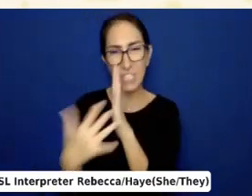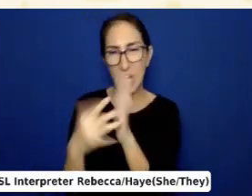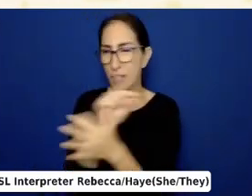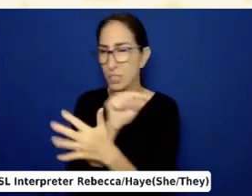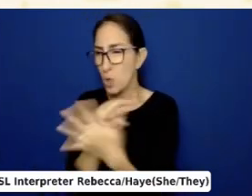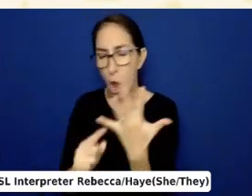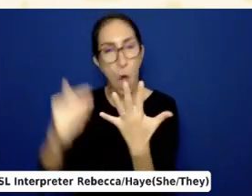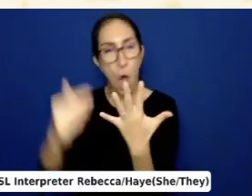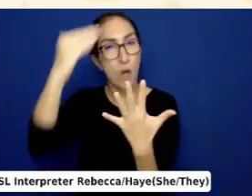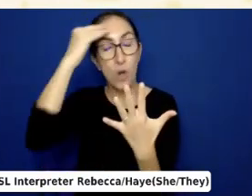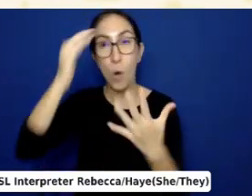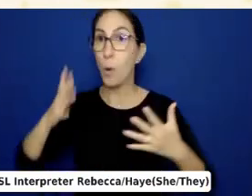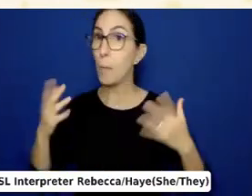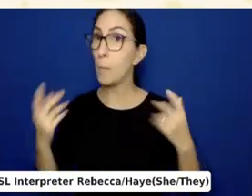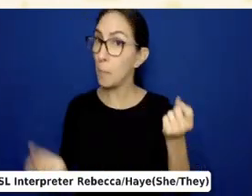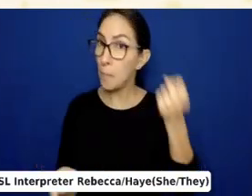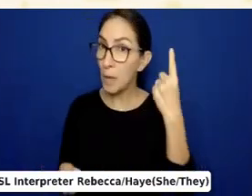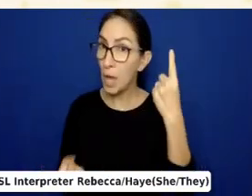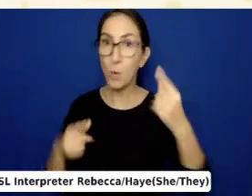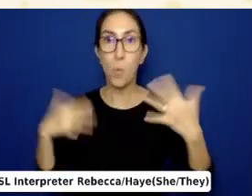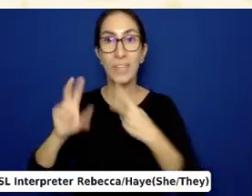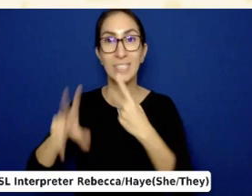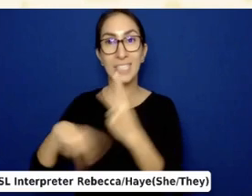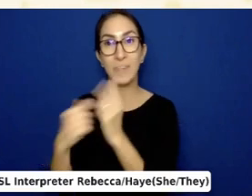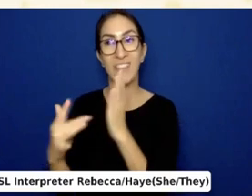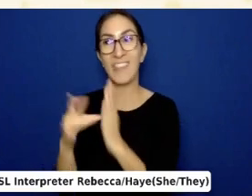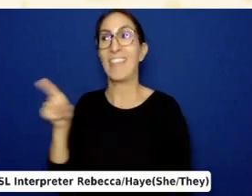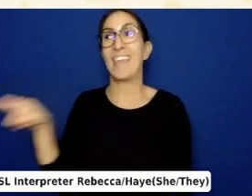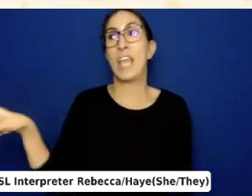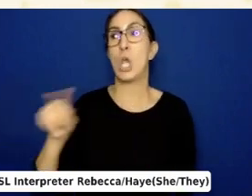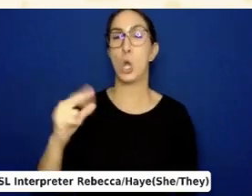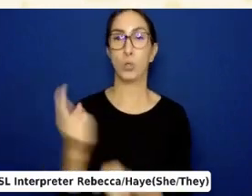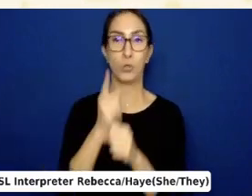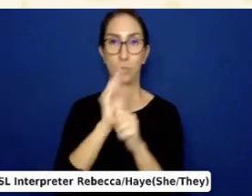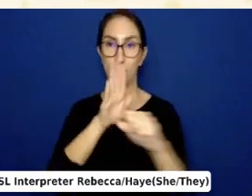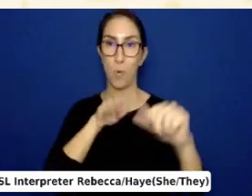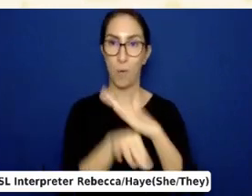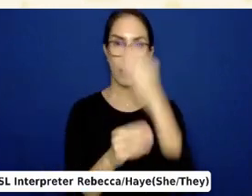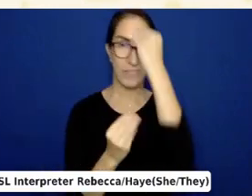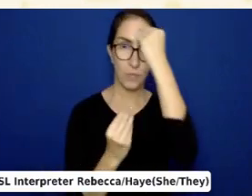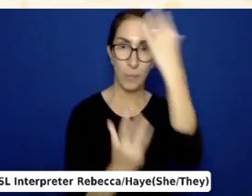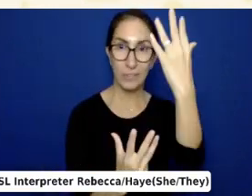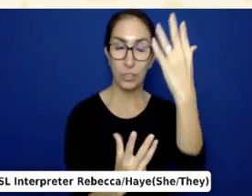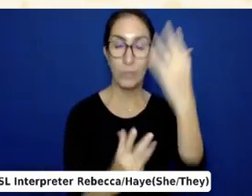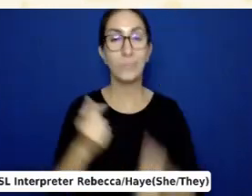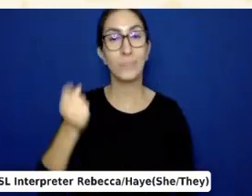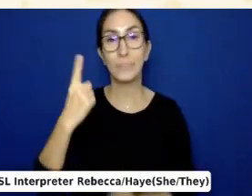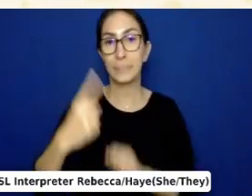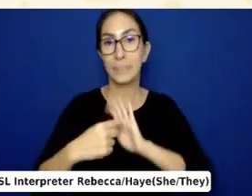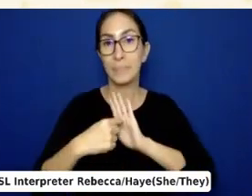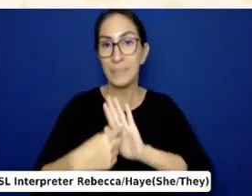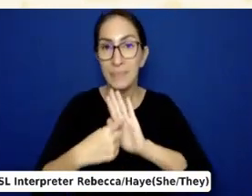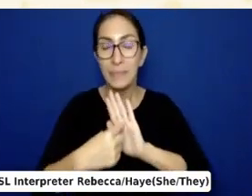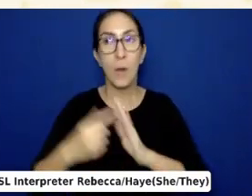of technology they use to access the information? For example, they are using a laptop, they are using a desktop computer,